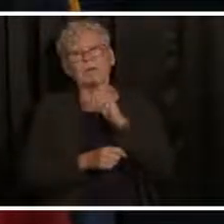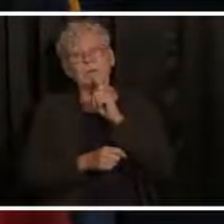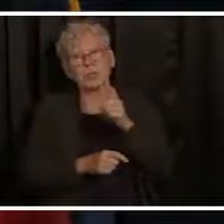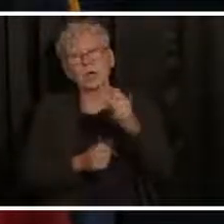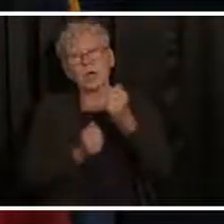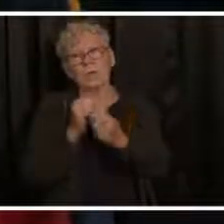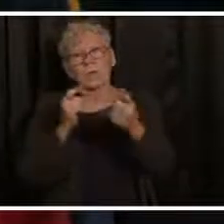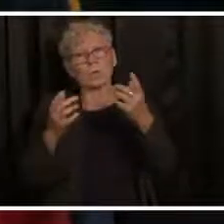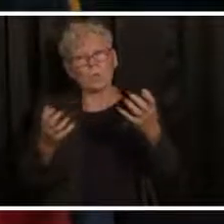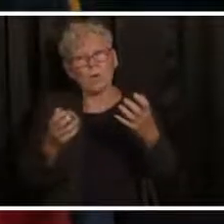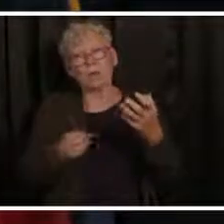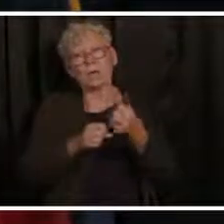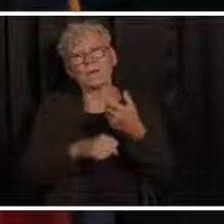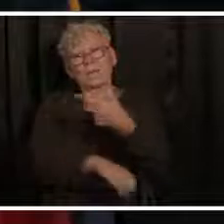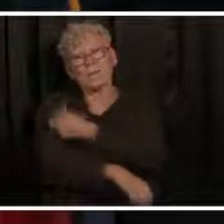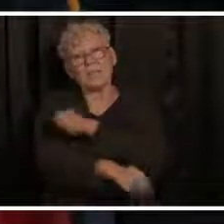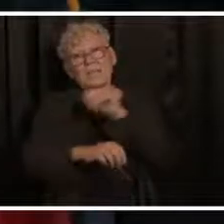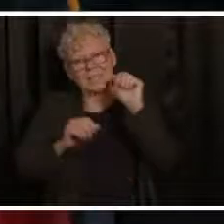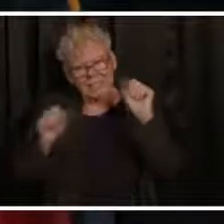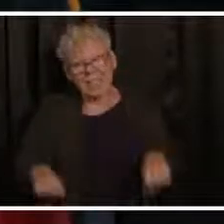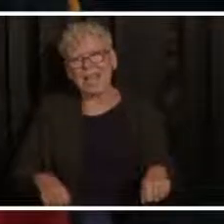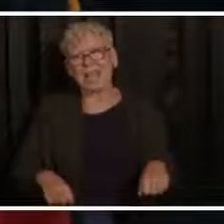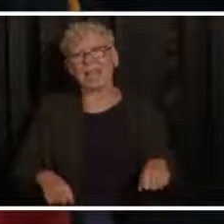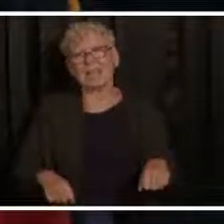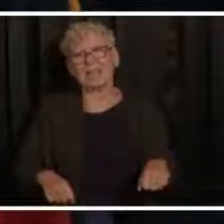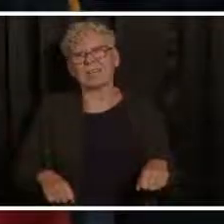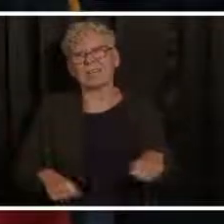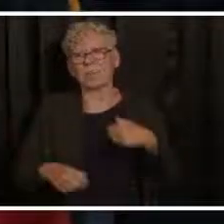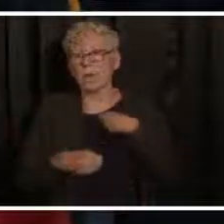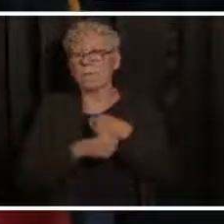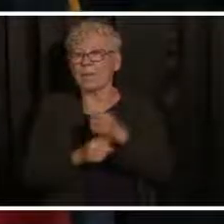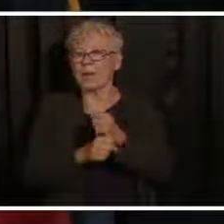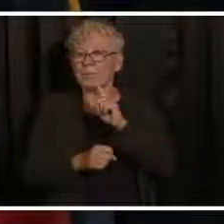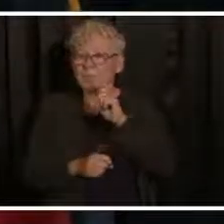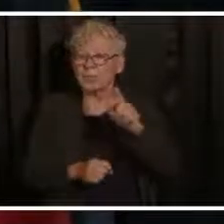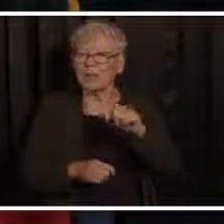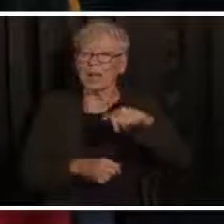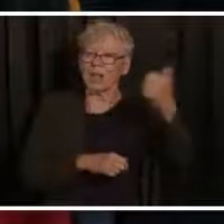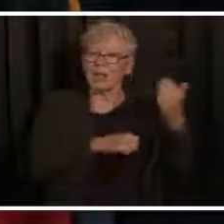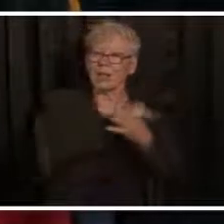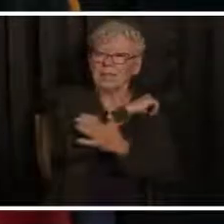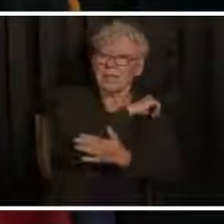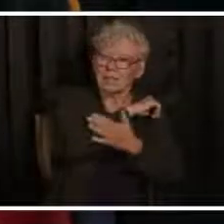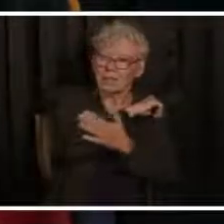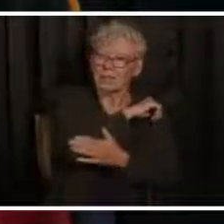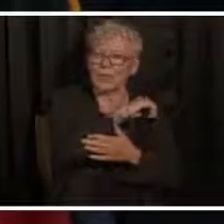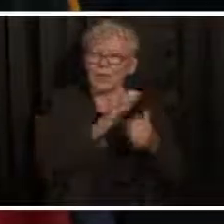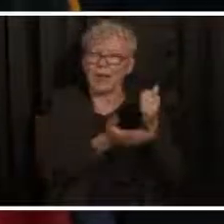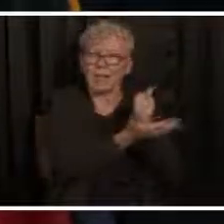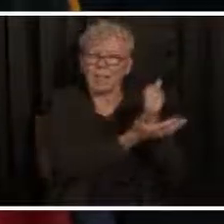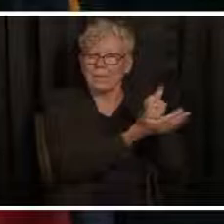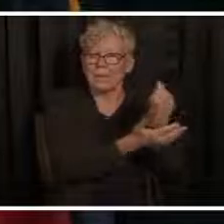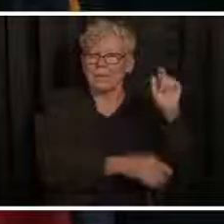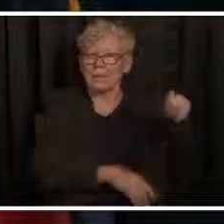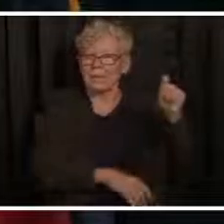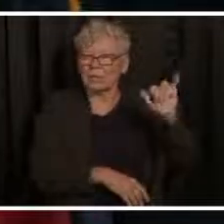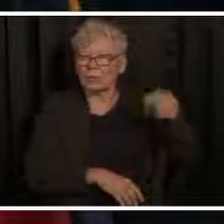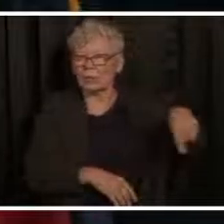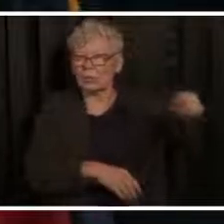vaccine can. that being said, of course, we want to do our part and if there's other areas of the world that our government can contribute them abroad. we use Coloradans